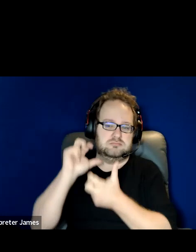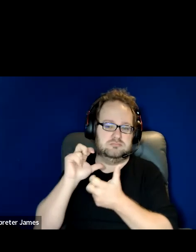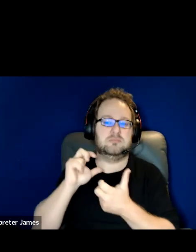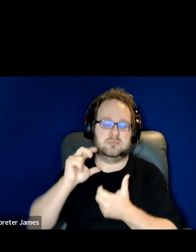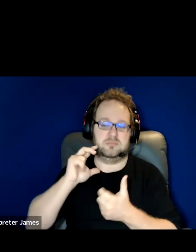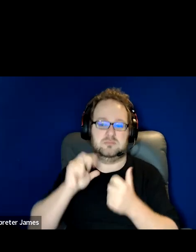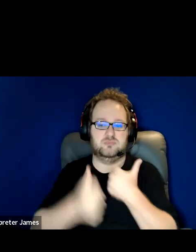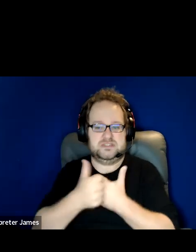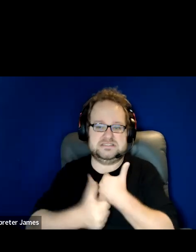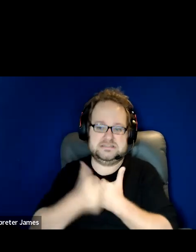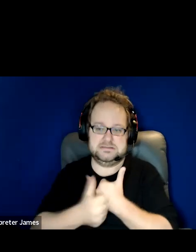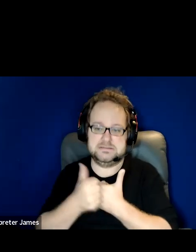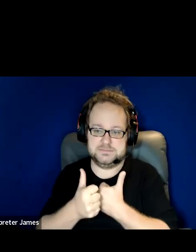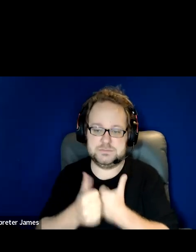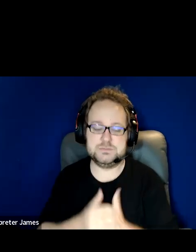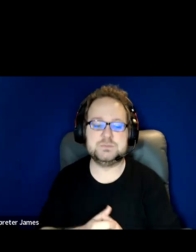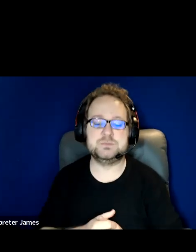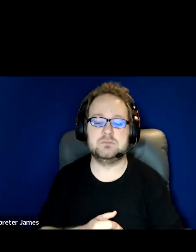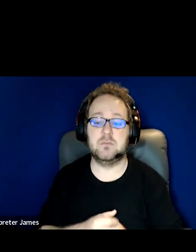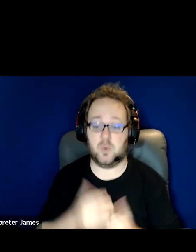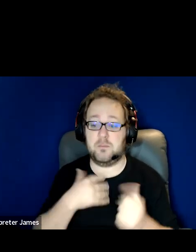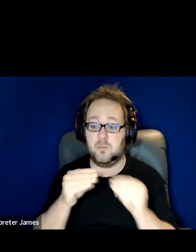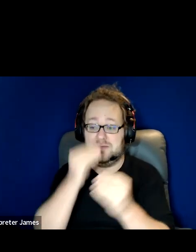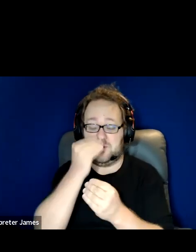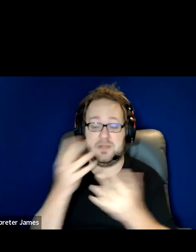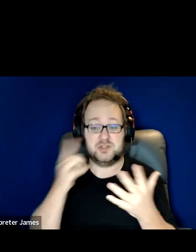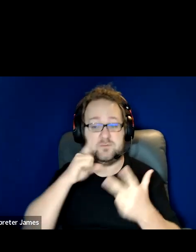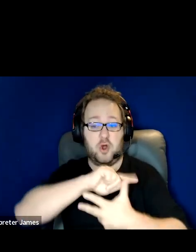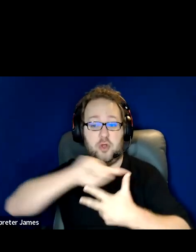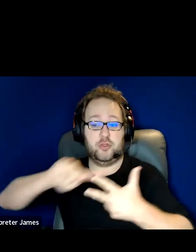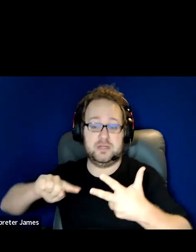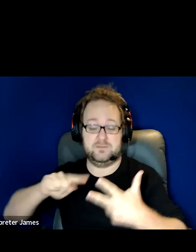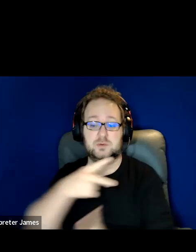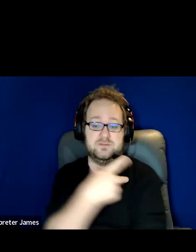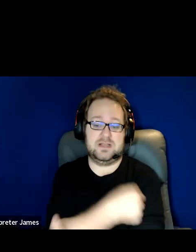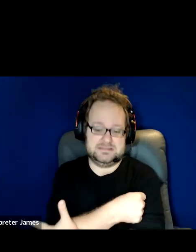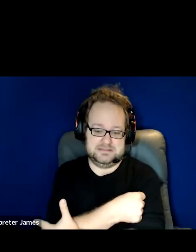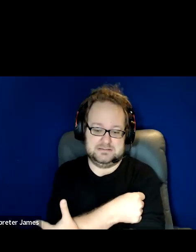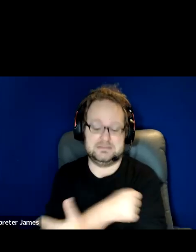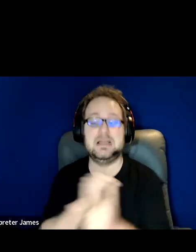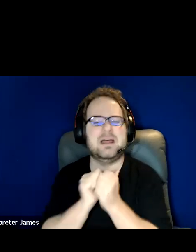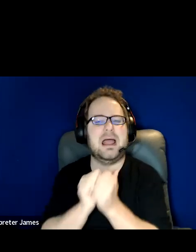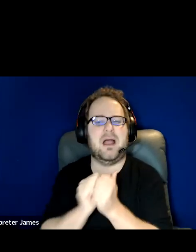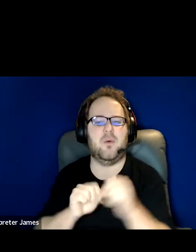information on all 3 of those vaccines as well as the best ways to access them.